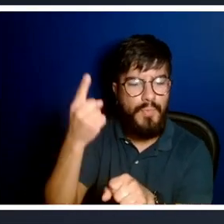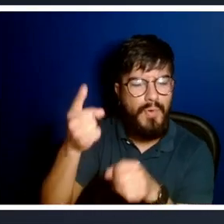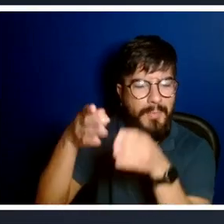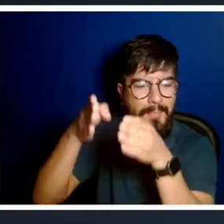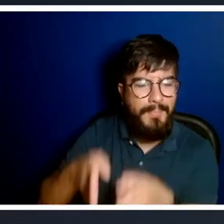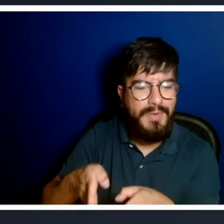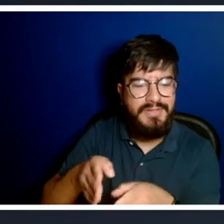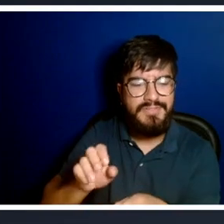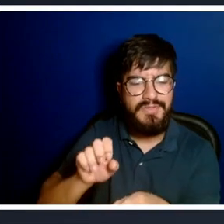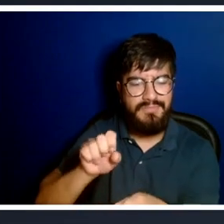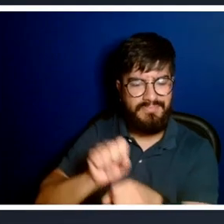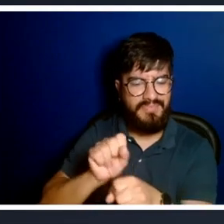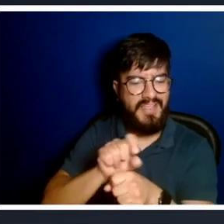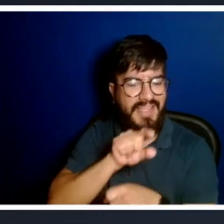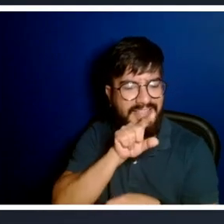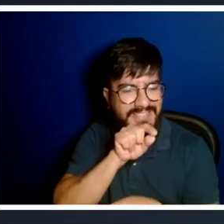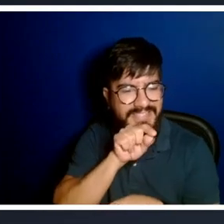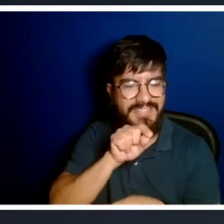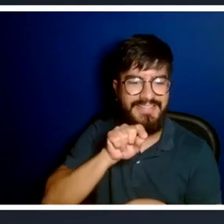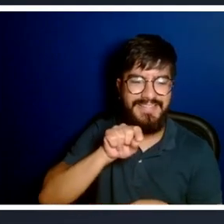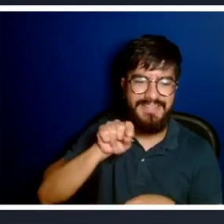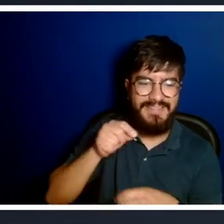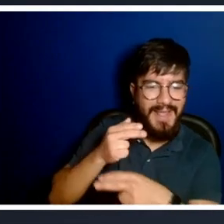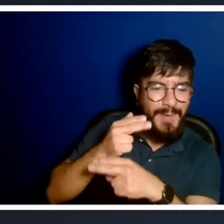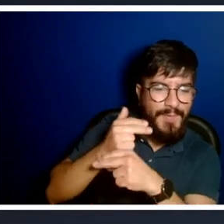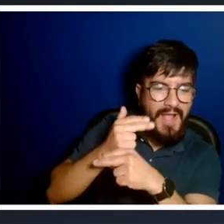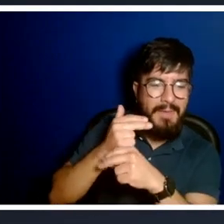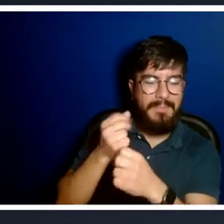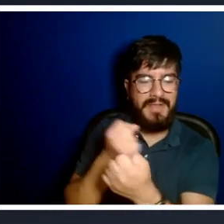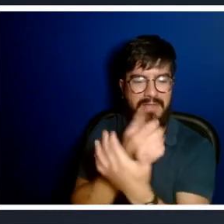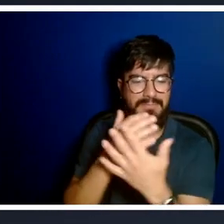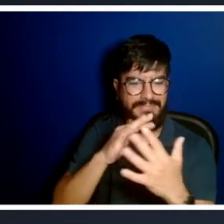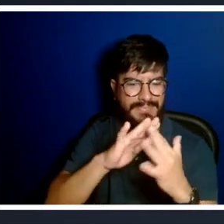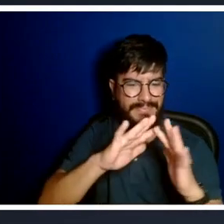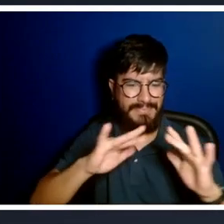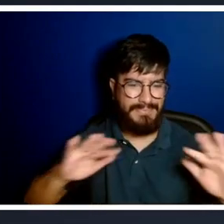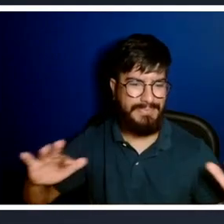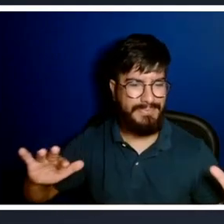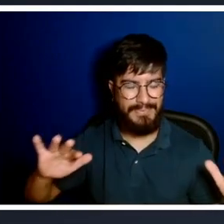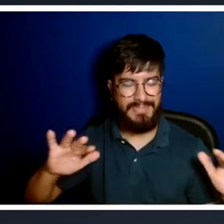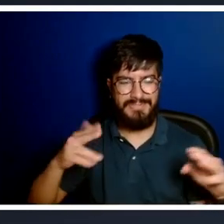kinds of food and herbs that they're using and sharing throughout their community.